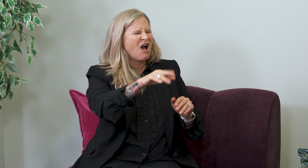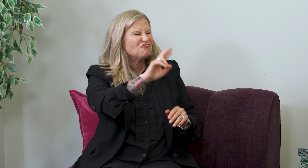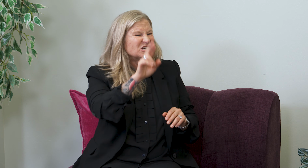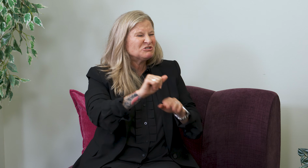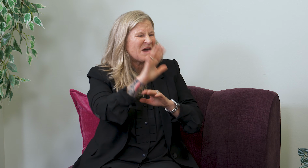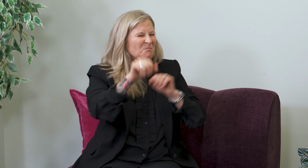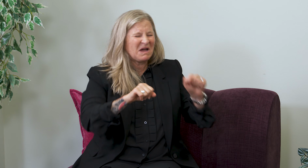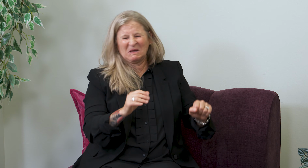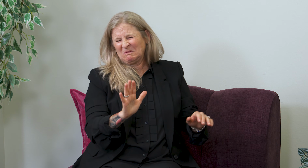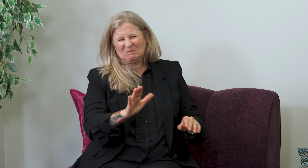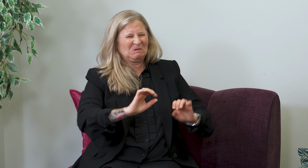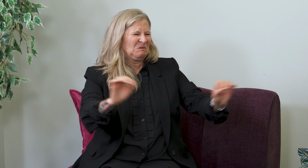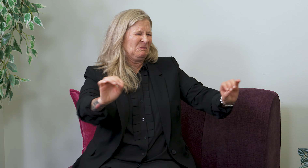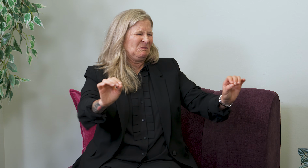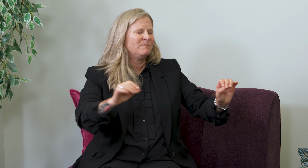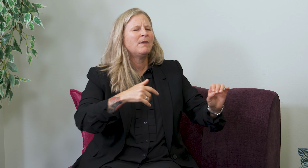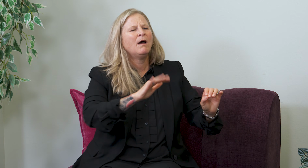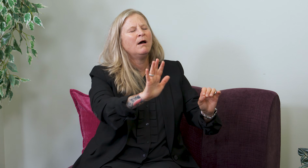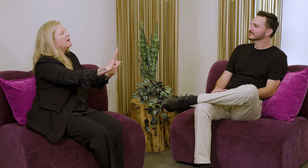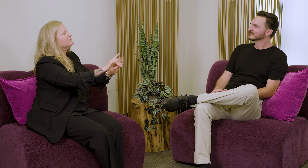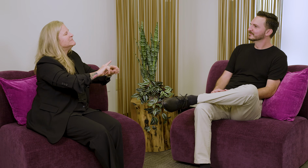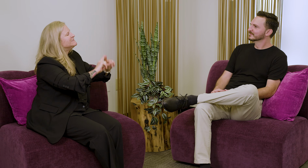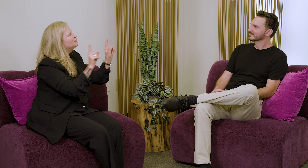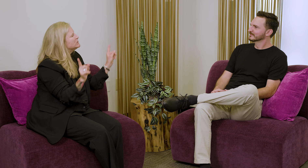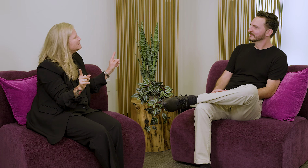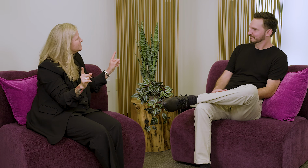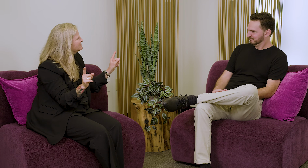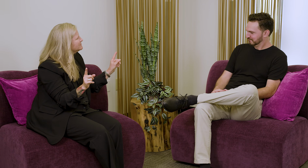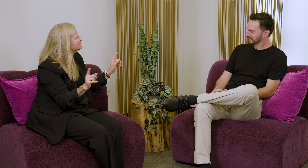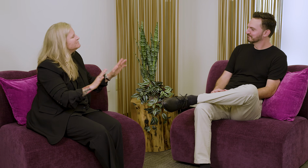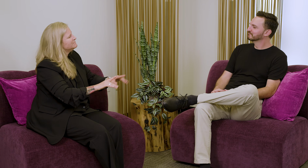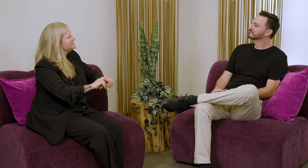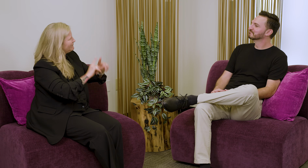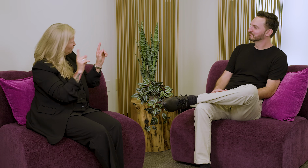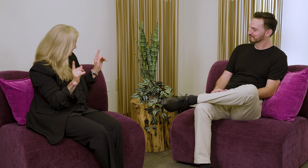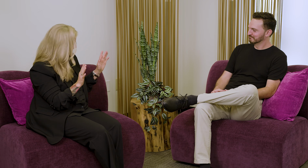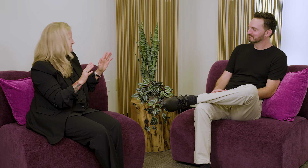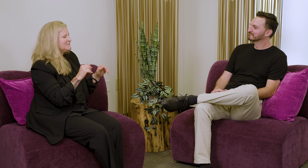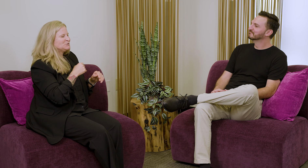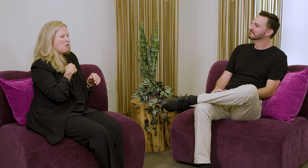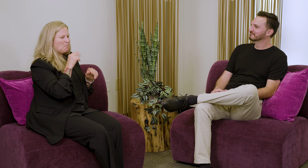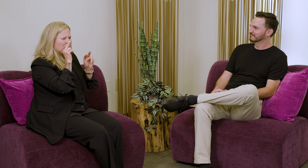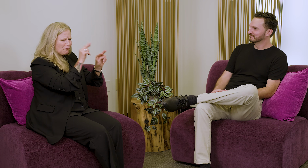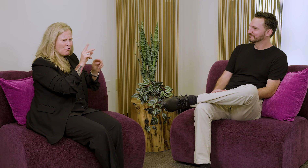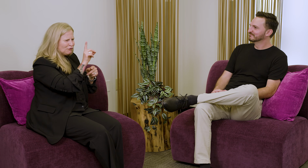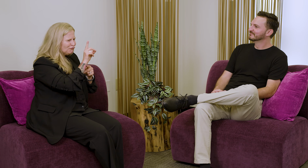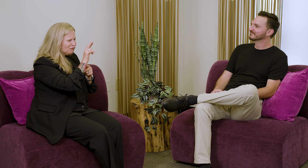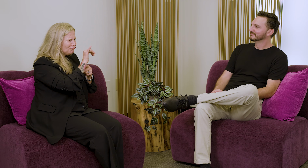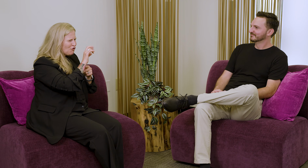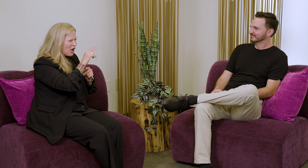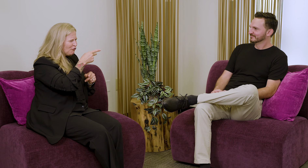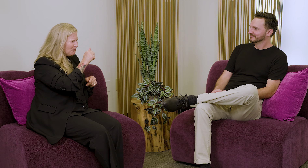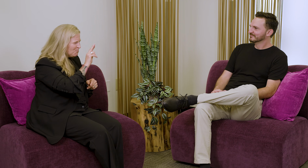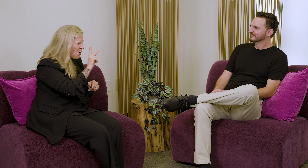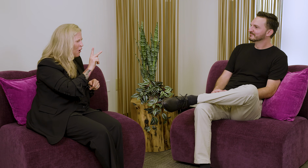and people have said to me, Rochester mountain biking is nothing compared to California. It's not nothing though. It's just different.